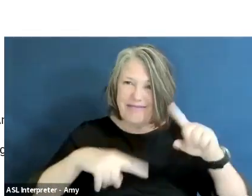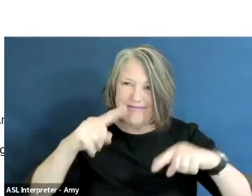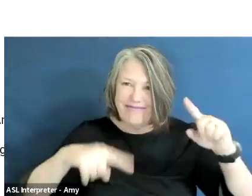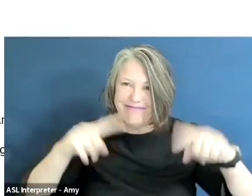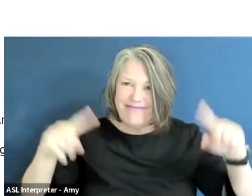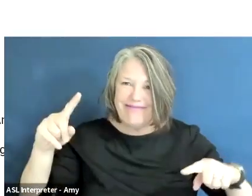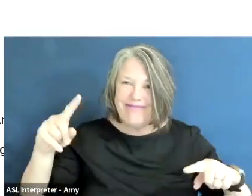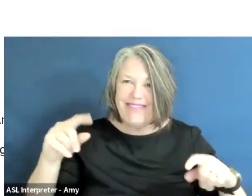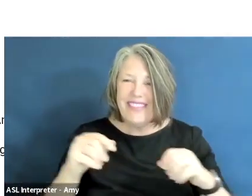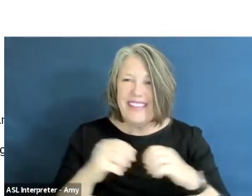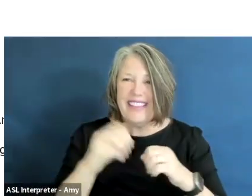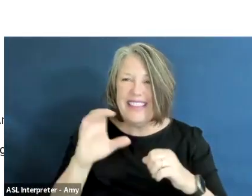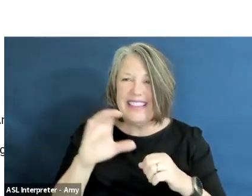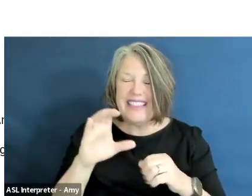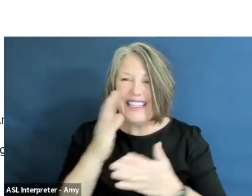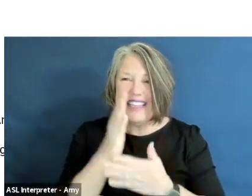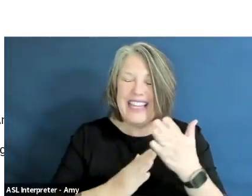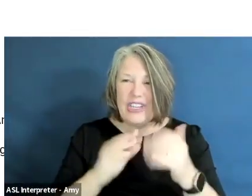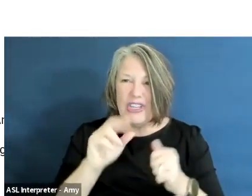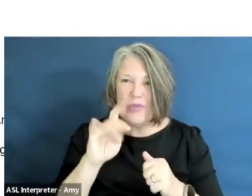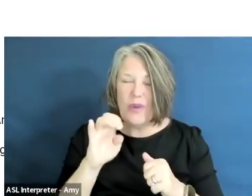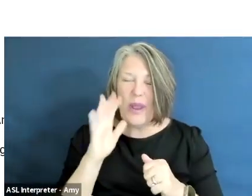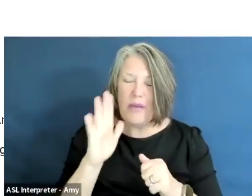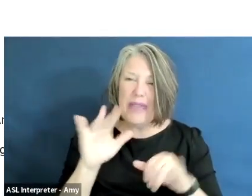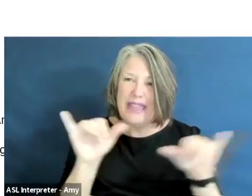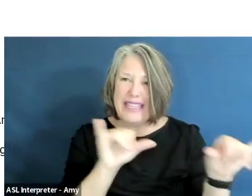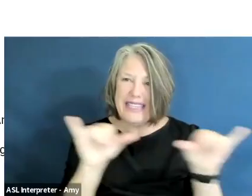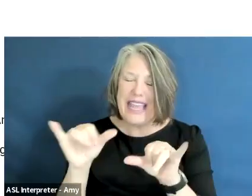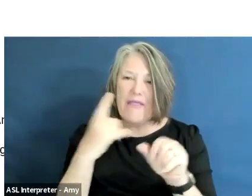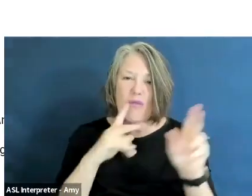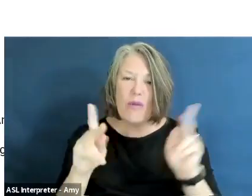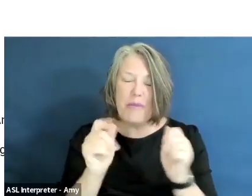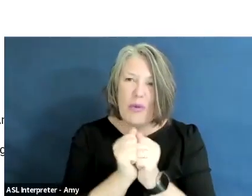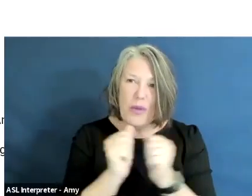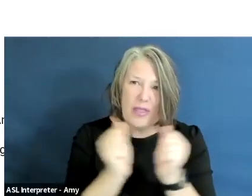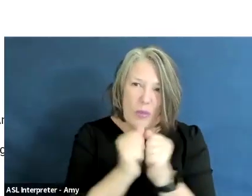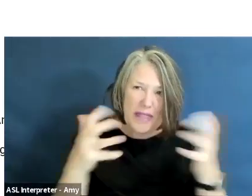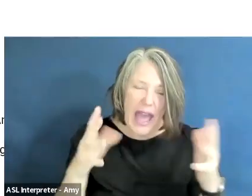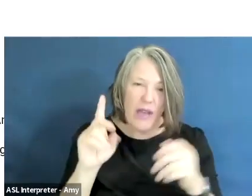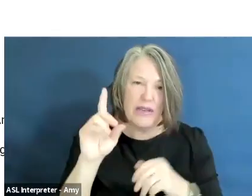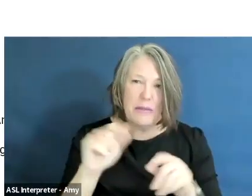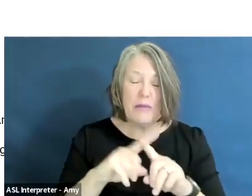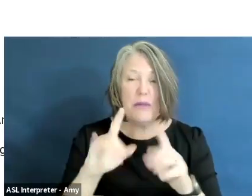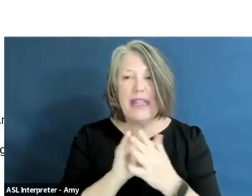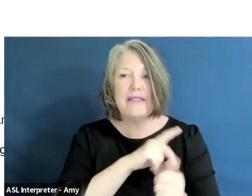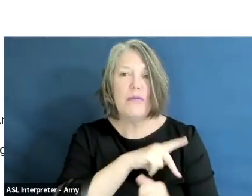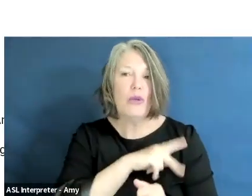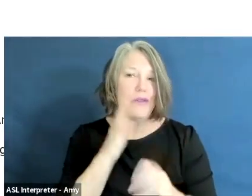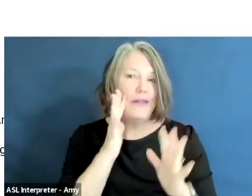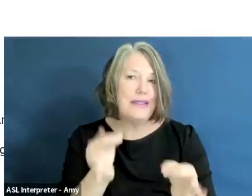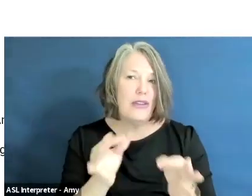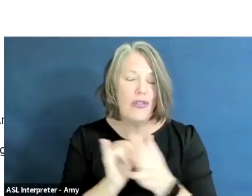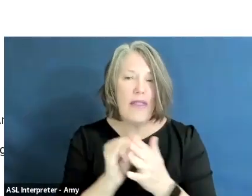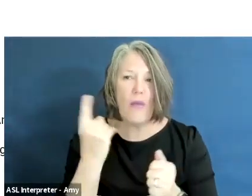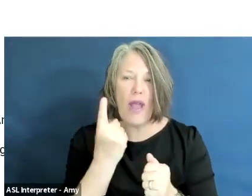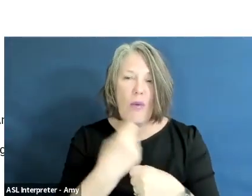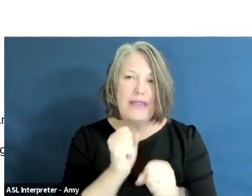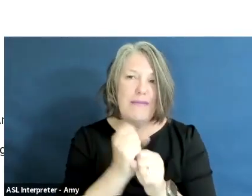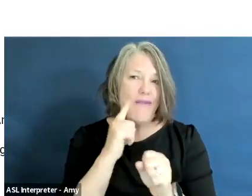the C-section rate is going to be the same for people with and without disabilities, but that's a personal decision that we always make for everybody about what's